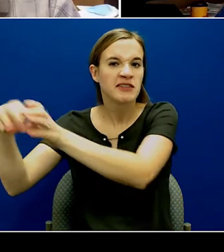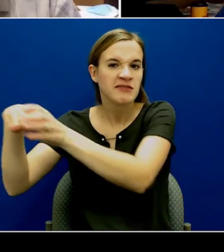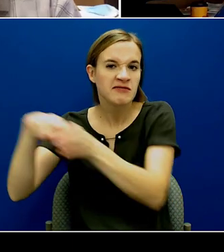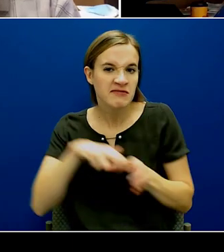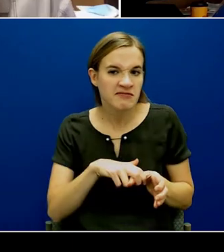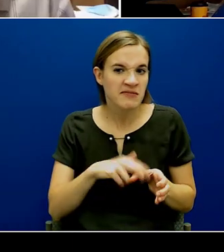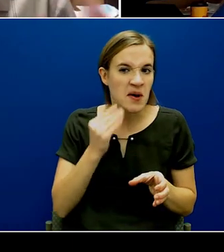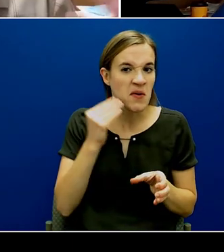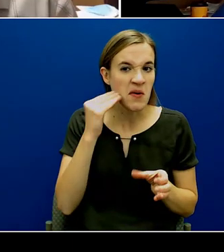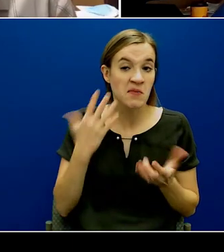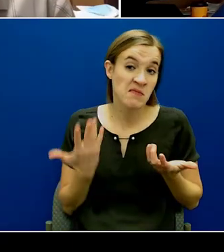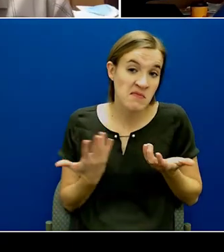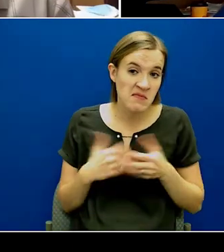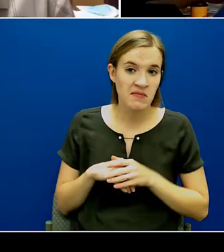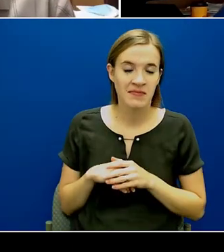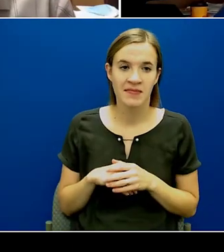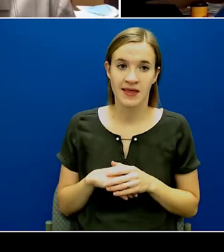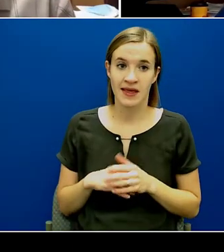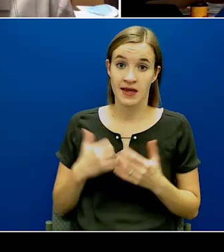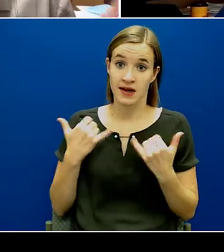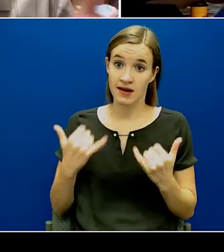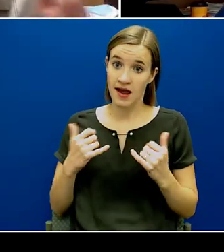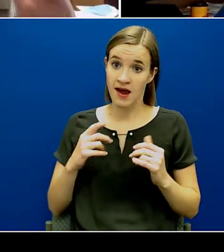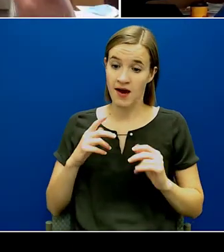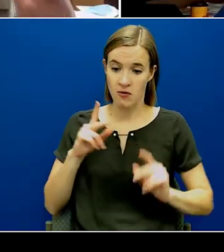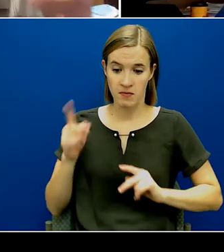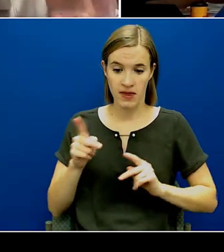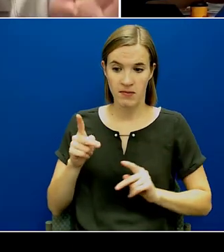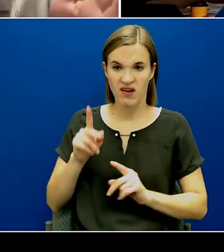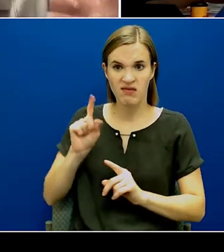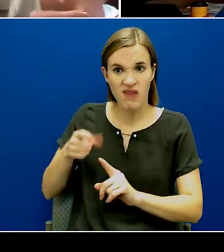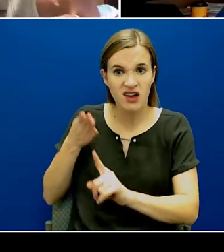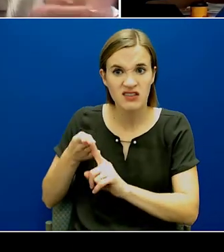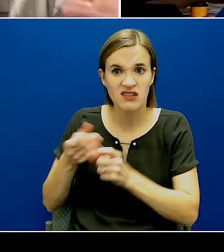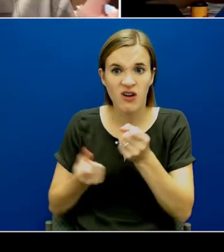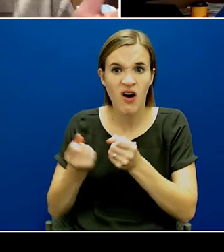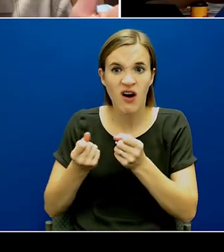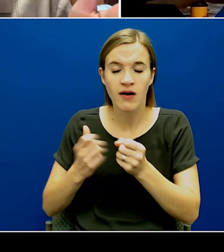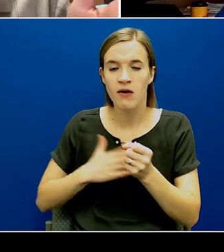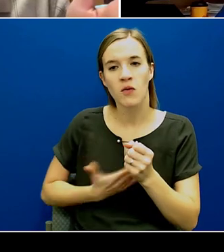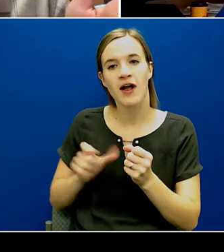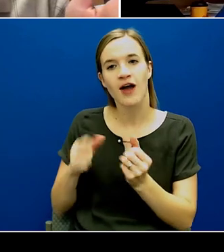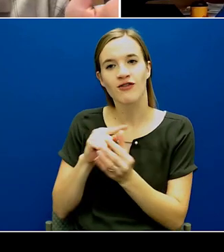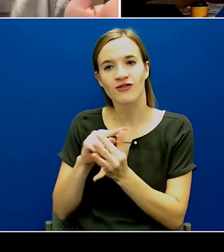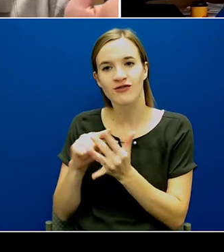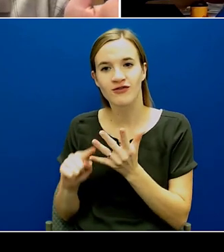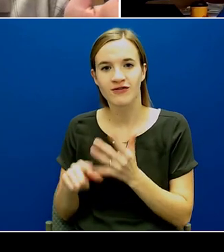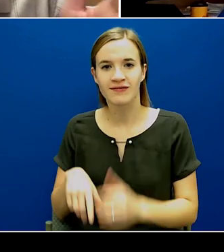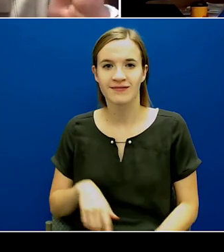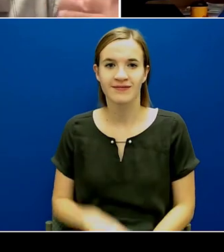we really are seeing that more and more in areas where there's a lot of outdoor recreation, and people are a lot more